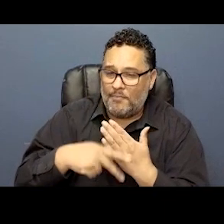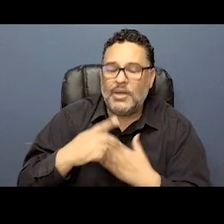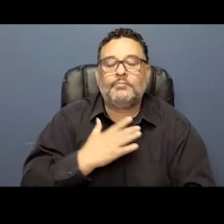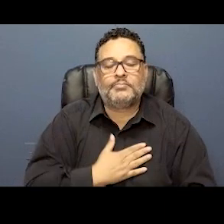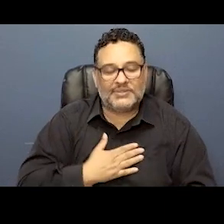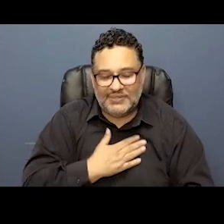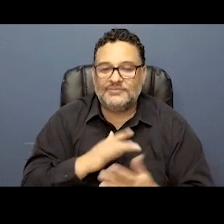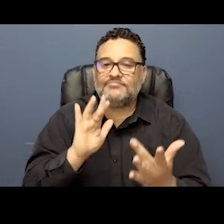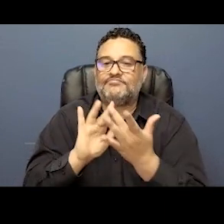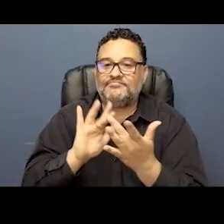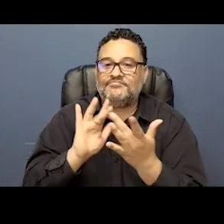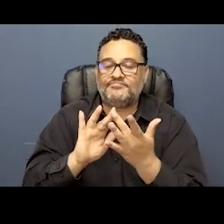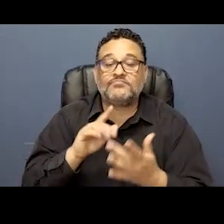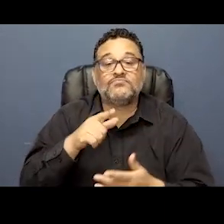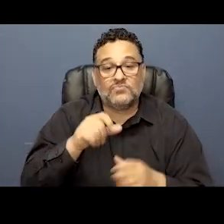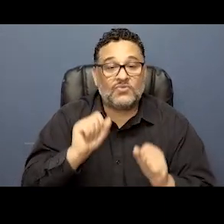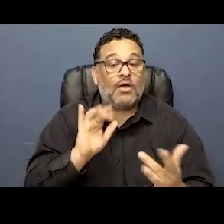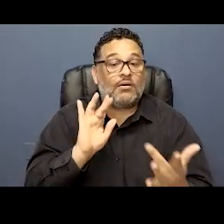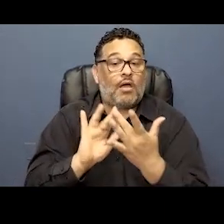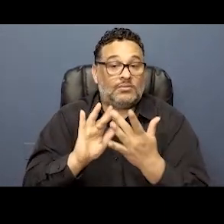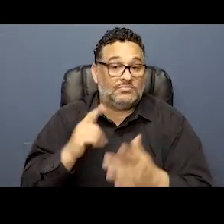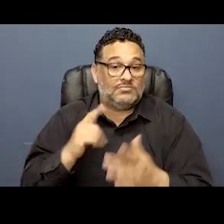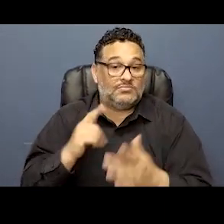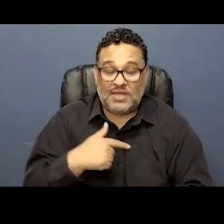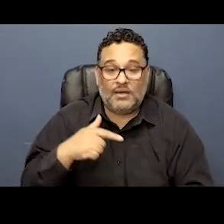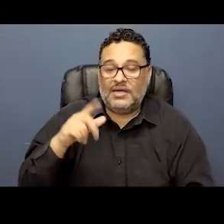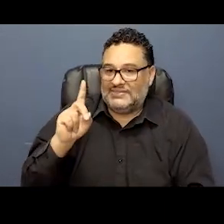please reach out. You can contact us at